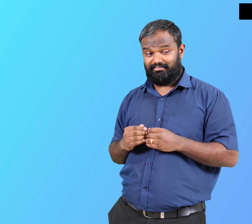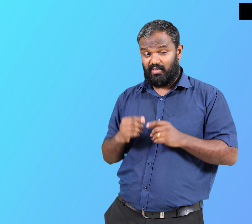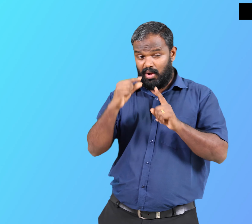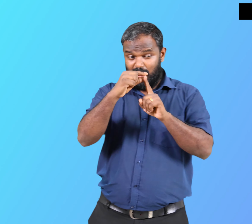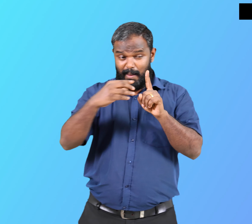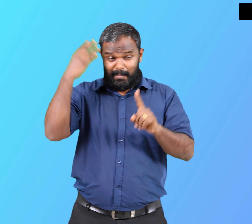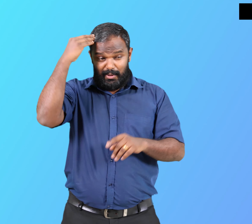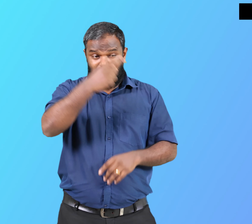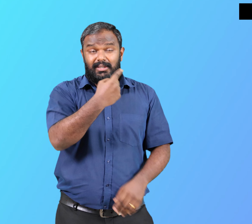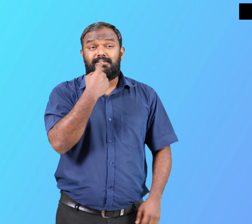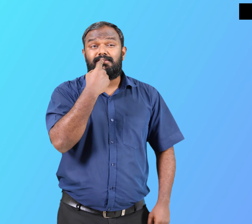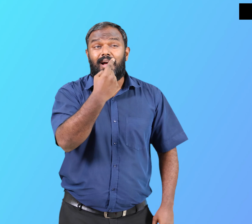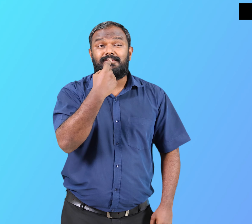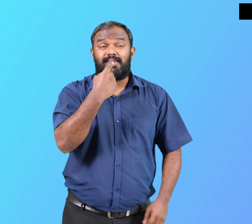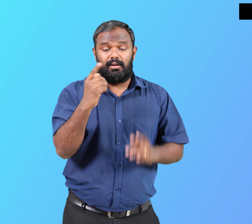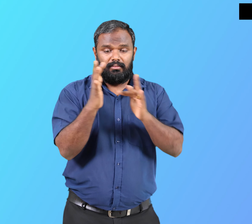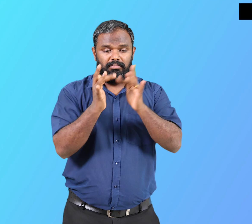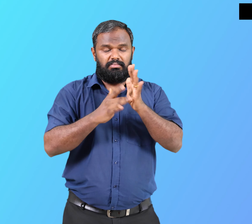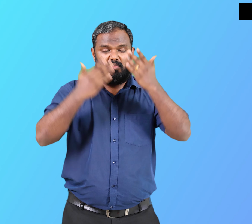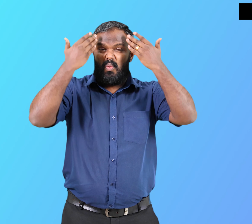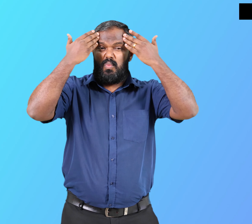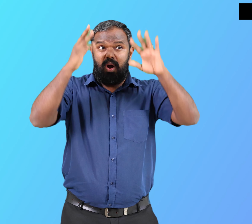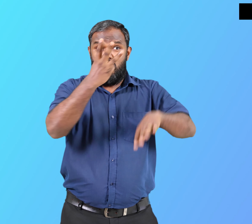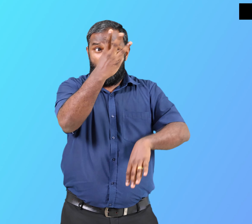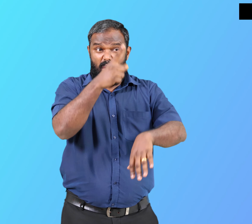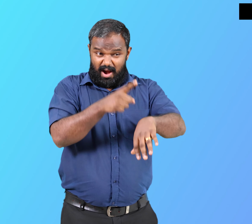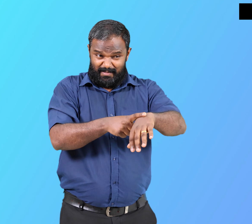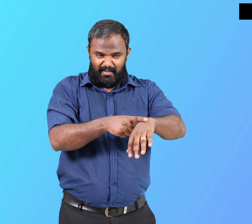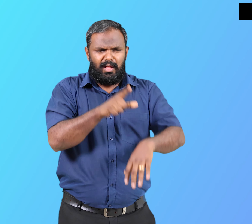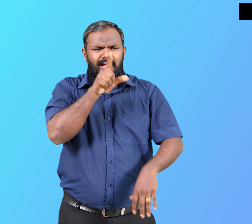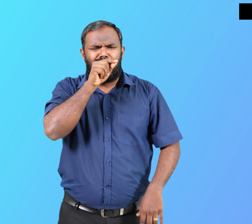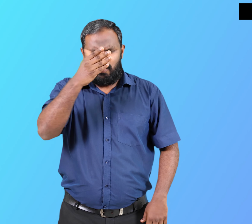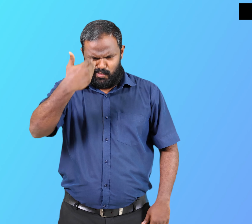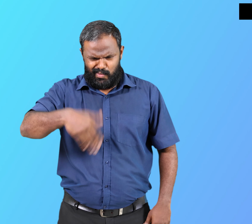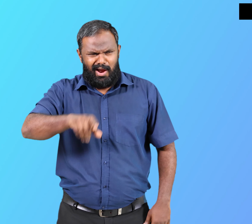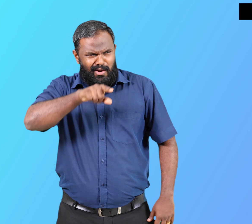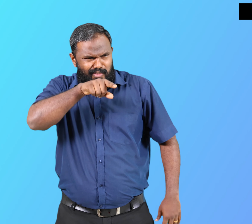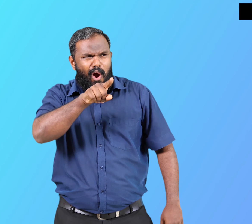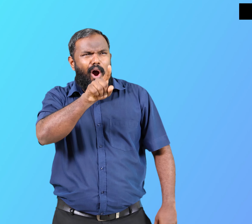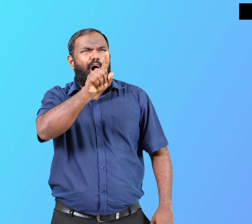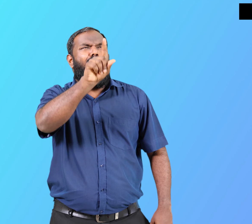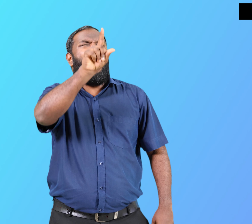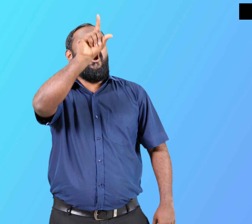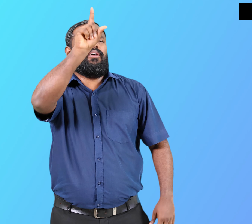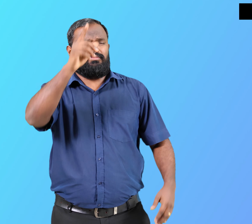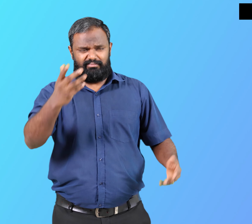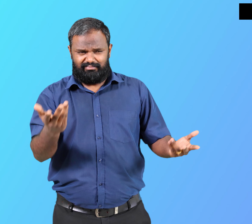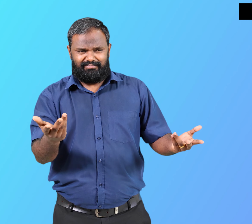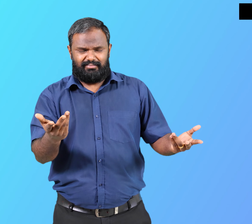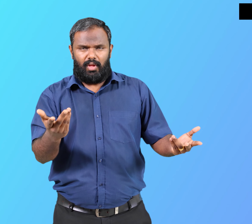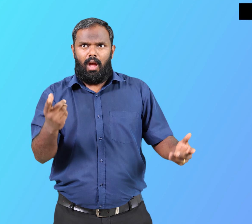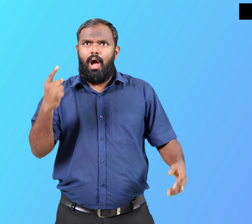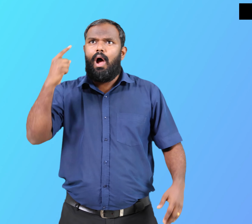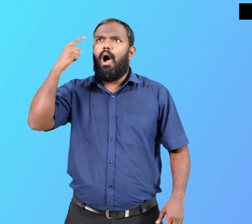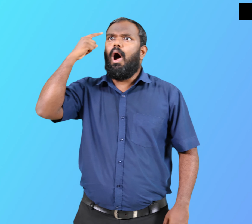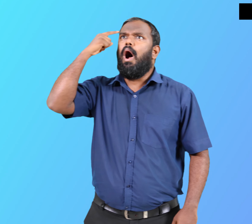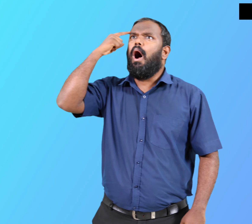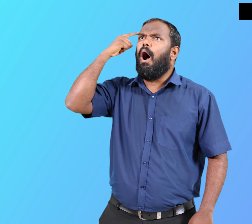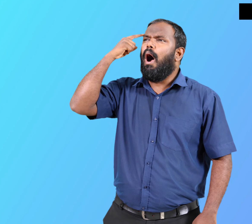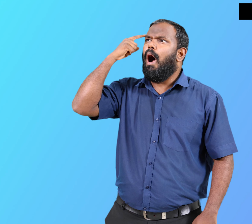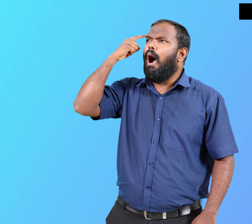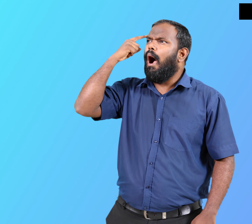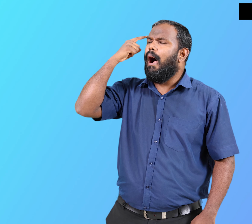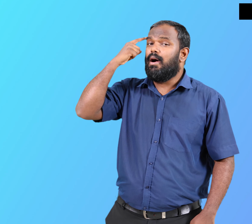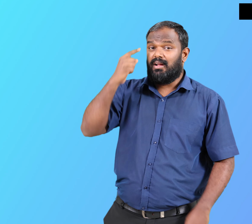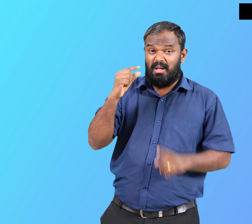“Before the cockerel crows in the morning, you will say three times that you don’t know me.”